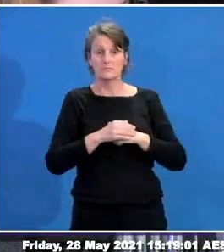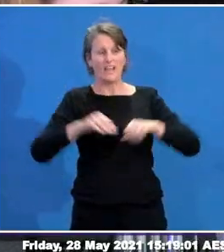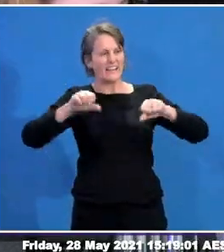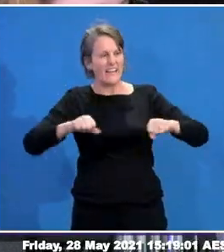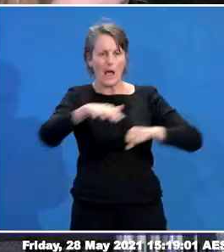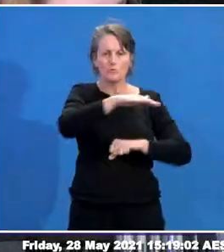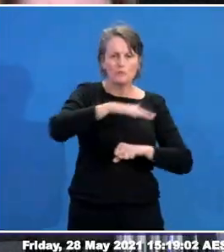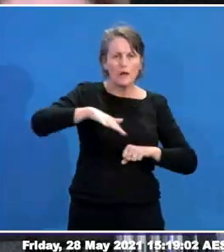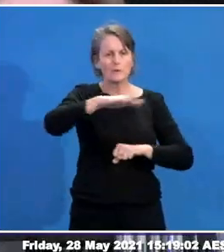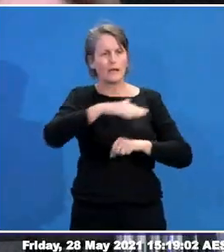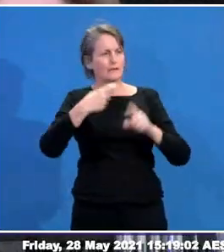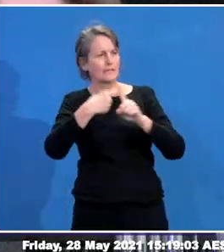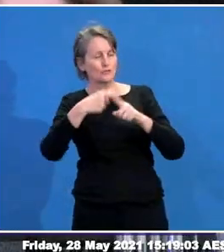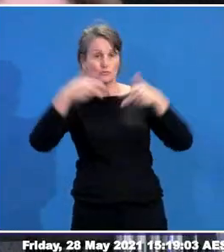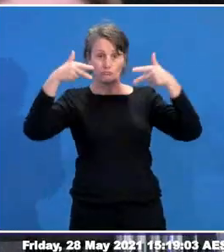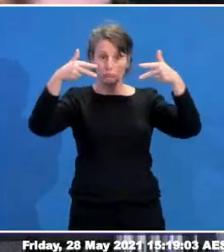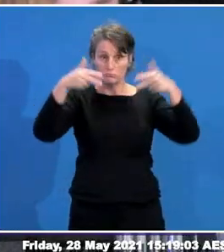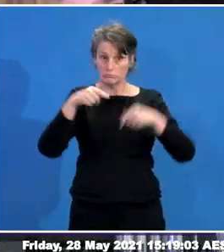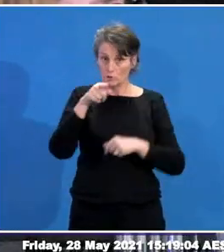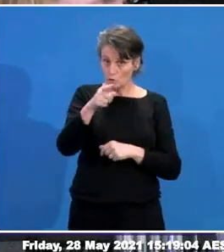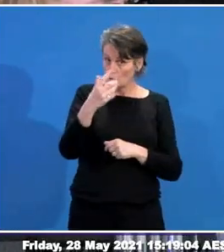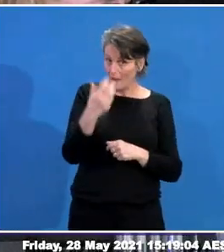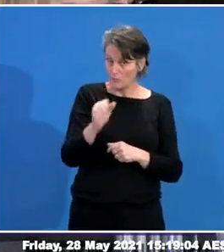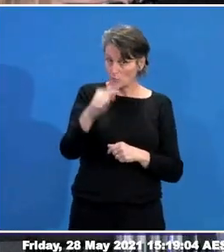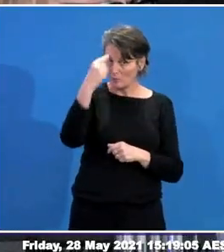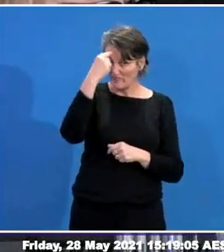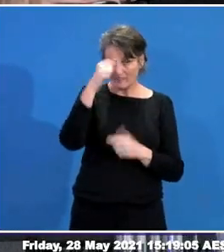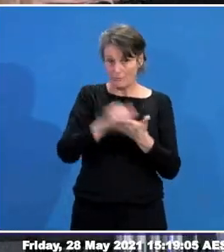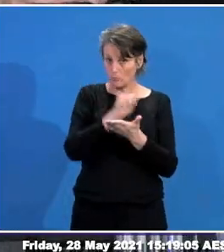something that you have a view about as to whether appropriate or not?